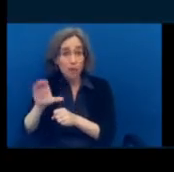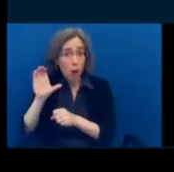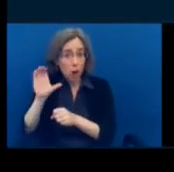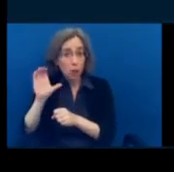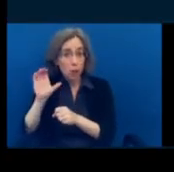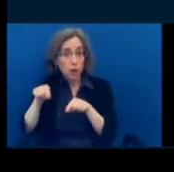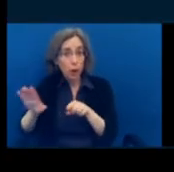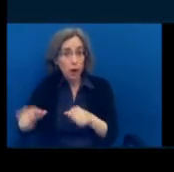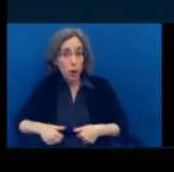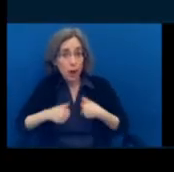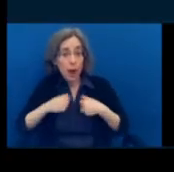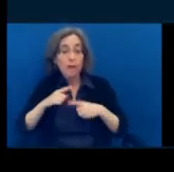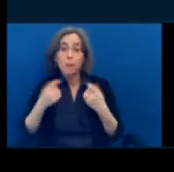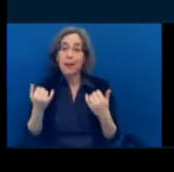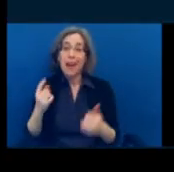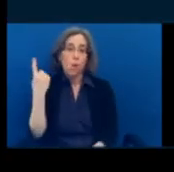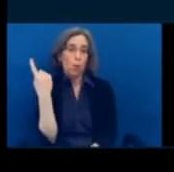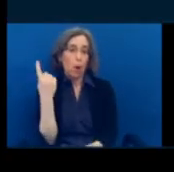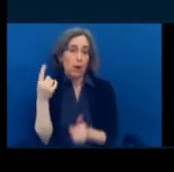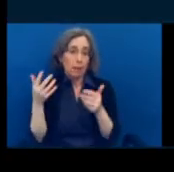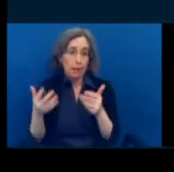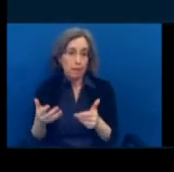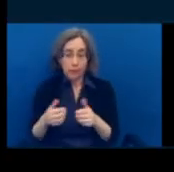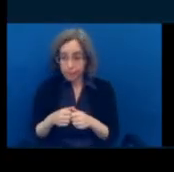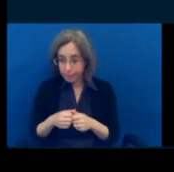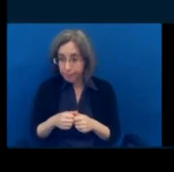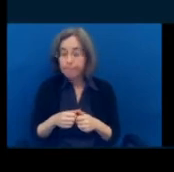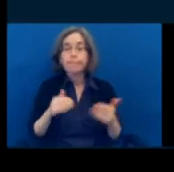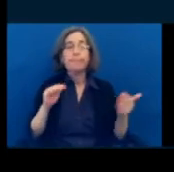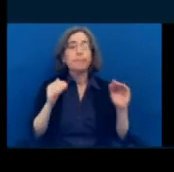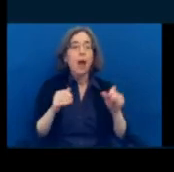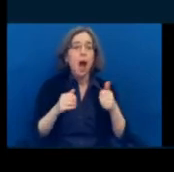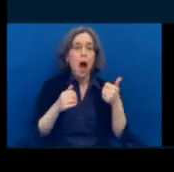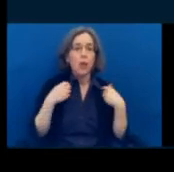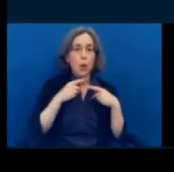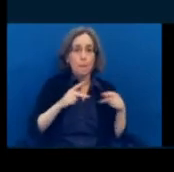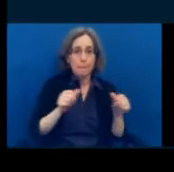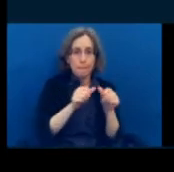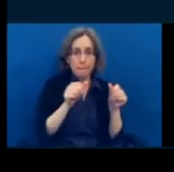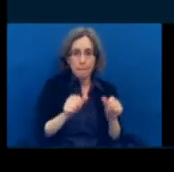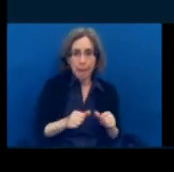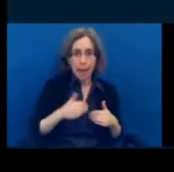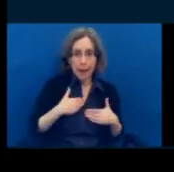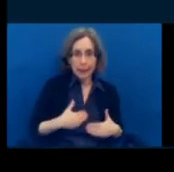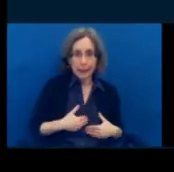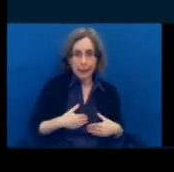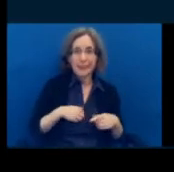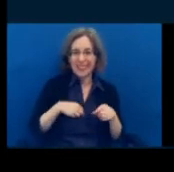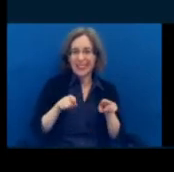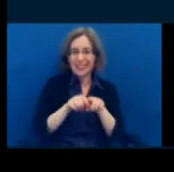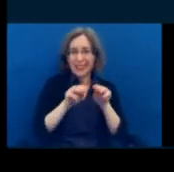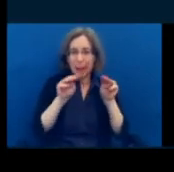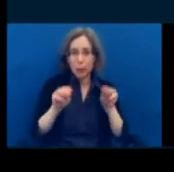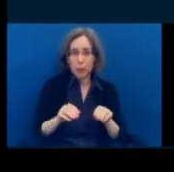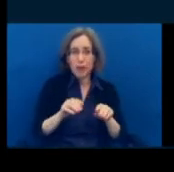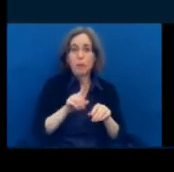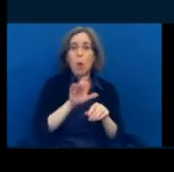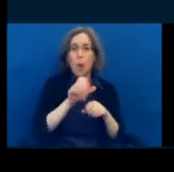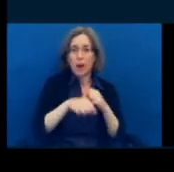FOR COMPARISON THIS IS ANOTHER MANIKIN IN THE SAME MUSEUM ADJACENT TO HERS, IT WAS MADE A HUNDRED YEARS LATER BY 2 MEN AND